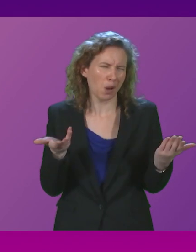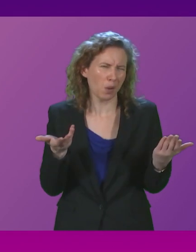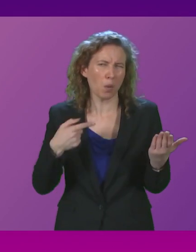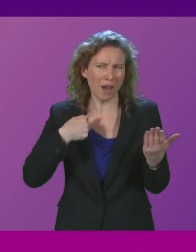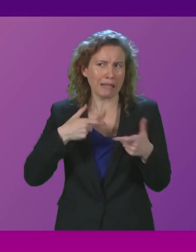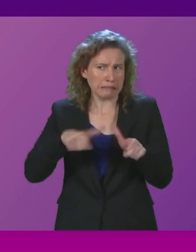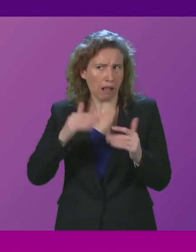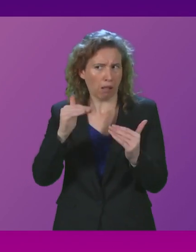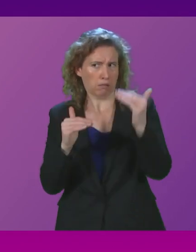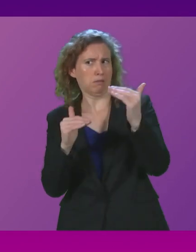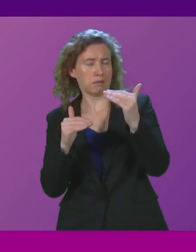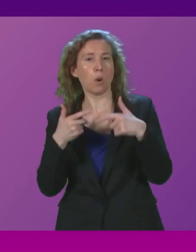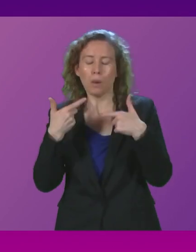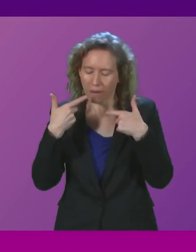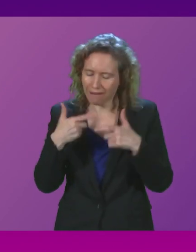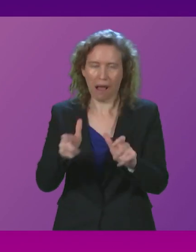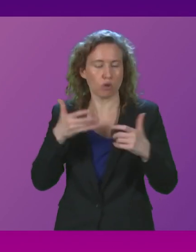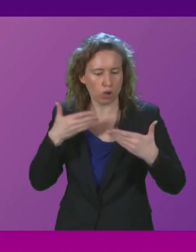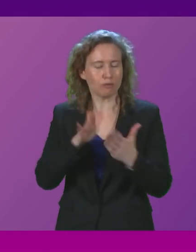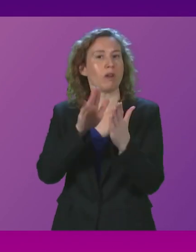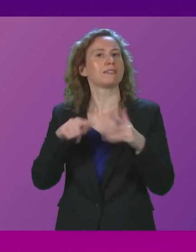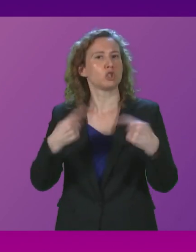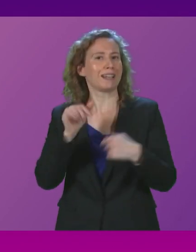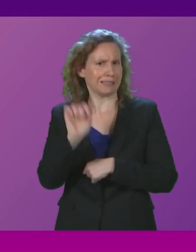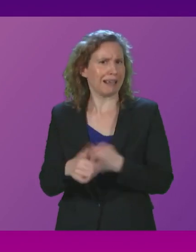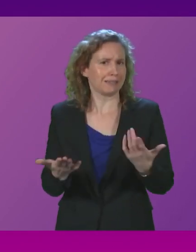We will continue to address these challenges, we will continue to take the steps that are